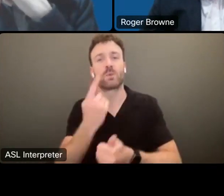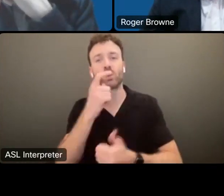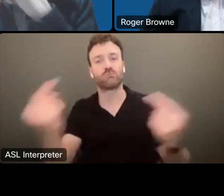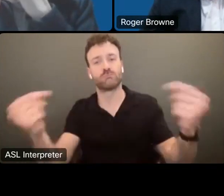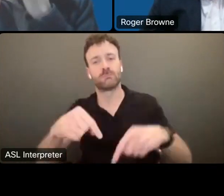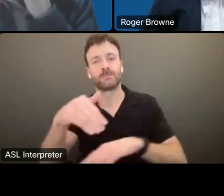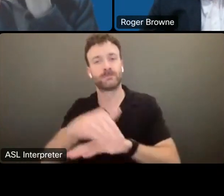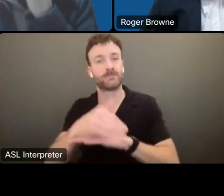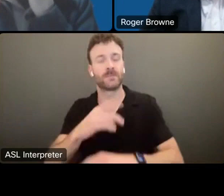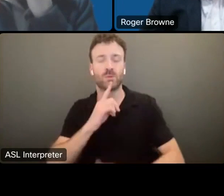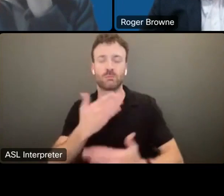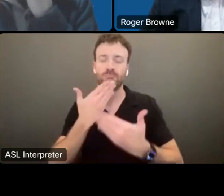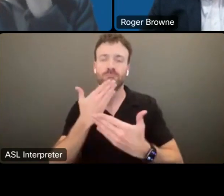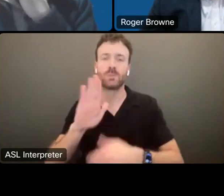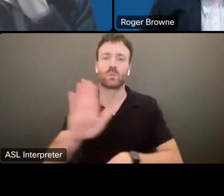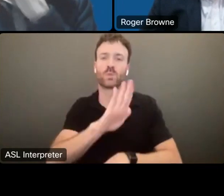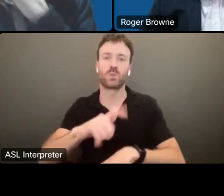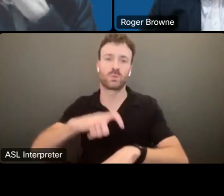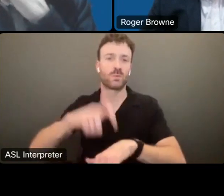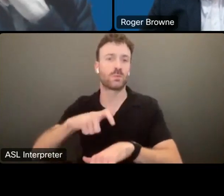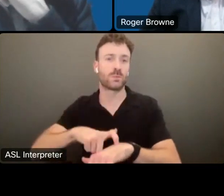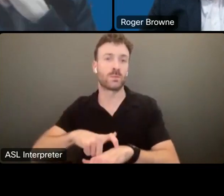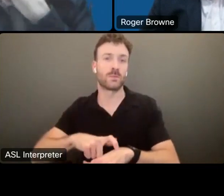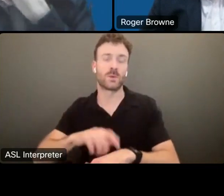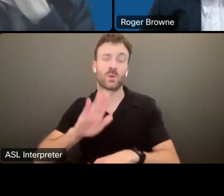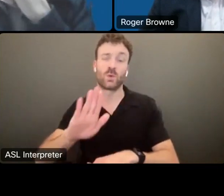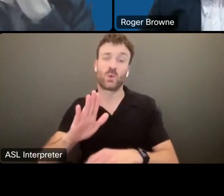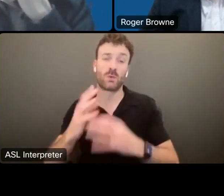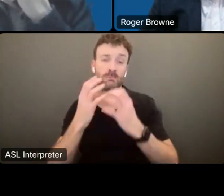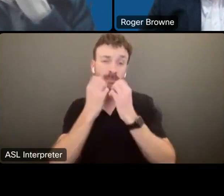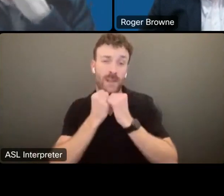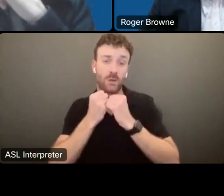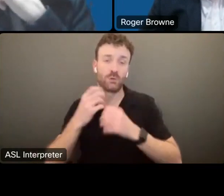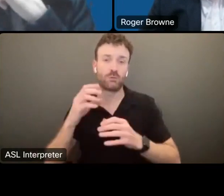Really, really appreciate your time and your valuable input throughout the process.